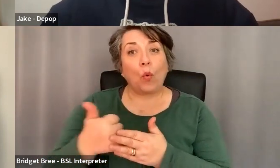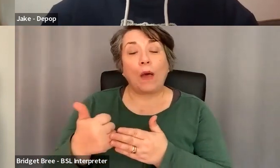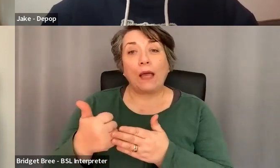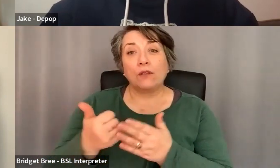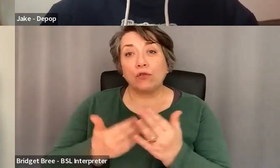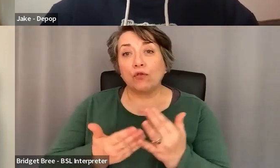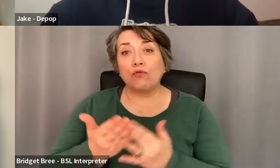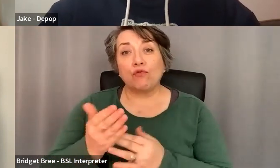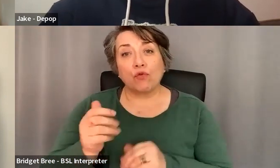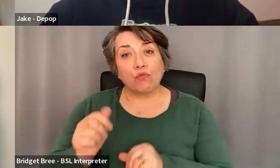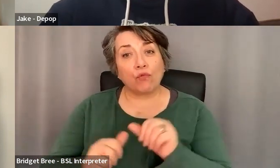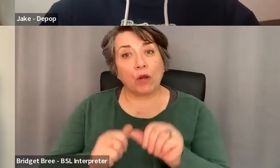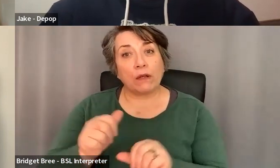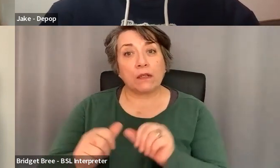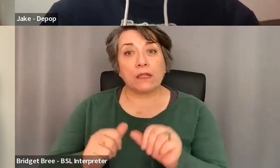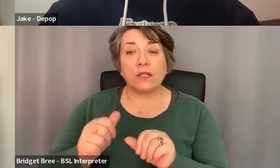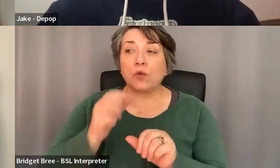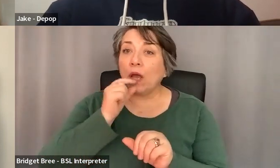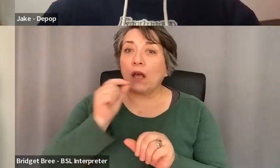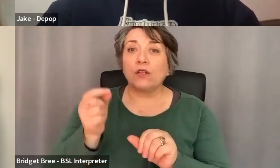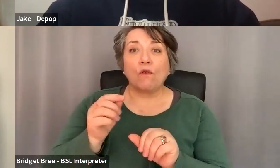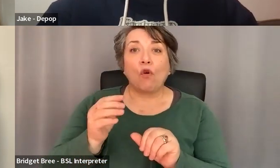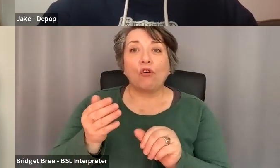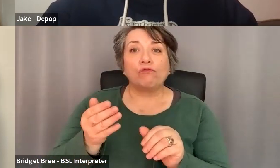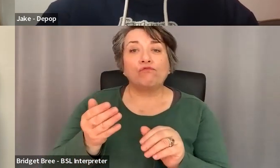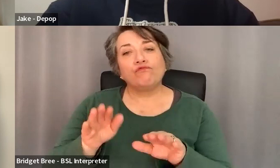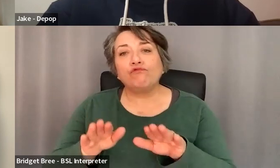candidates need any reasonable adjustments. can they do to make it easier for them to show their best selves during the process. Absolutely, all the way through, we ask if people need adjustments, we